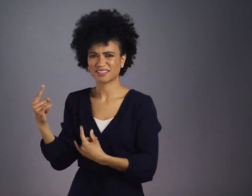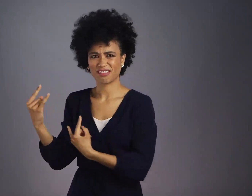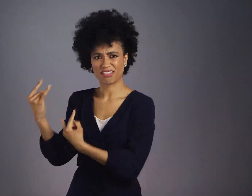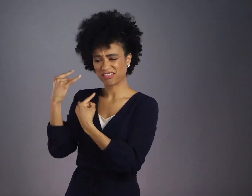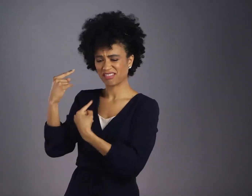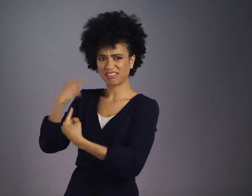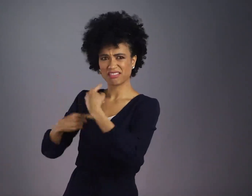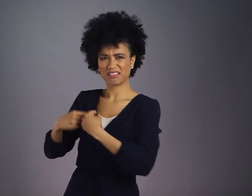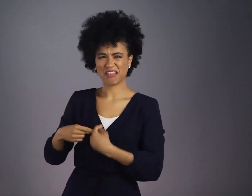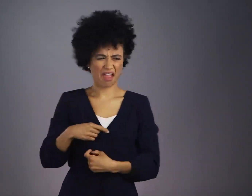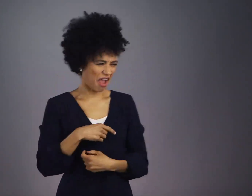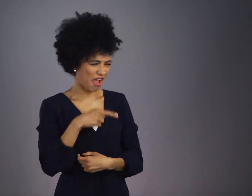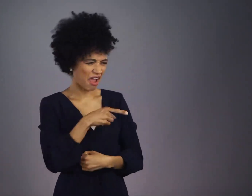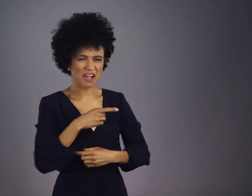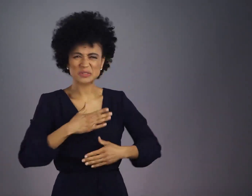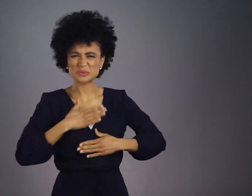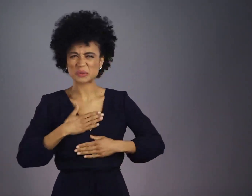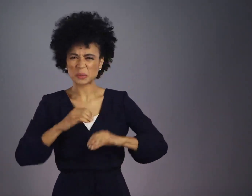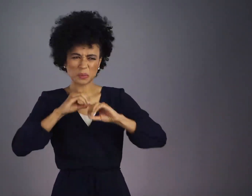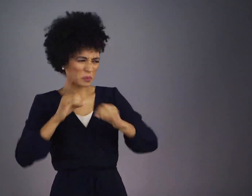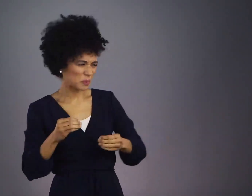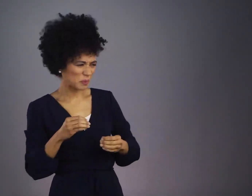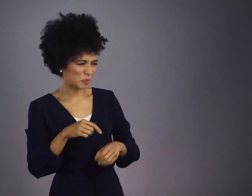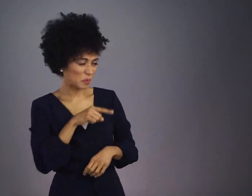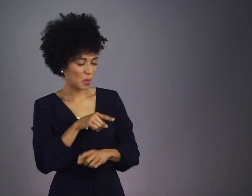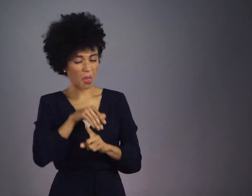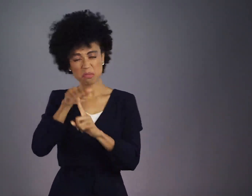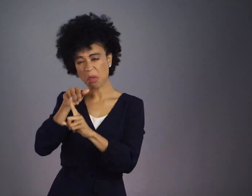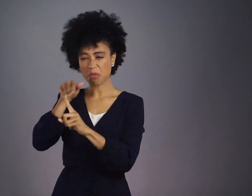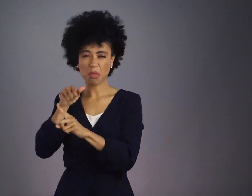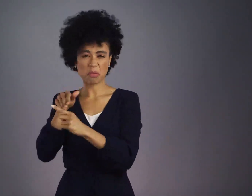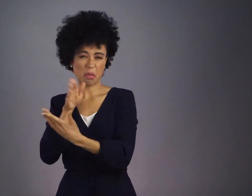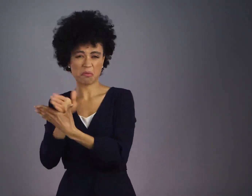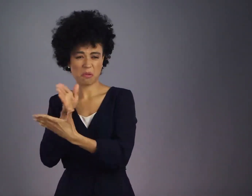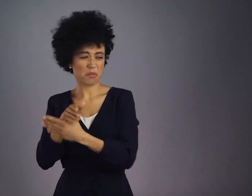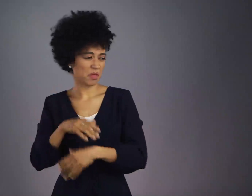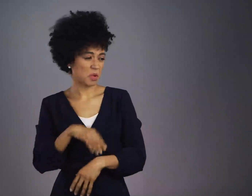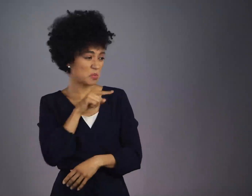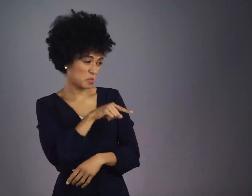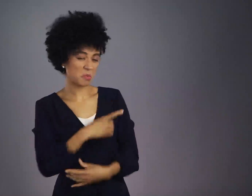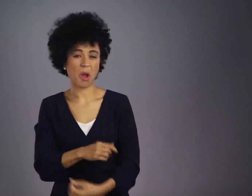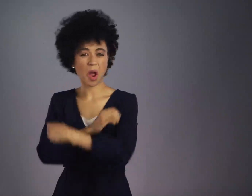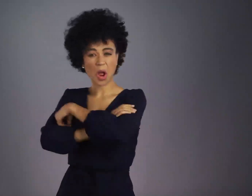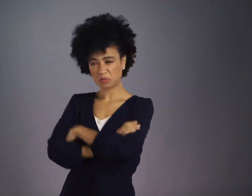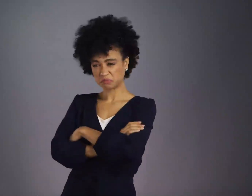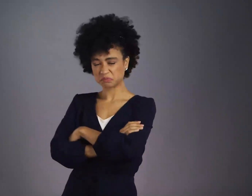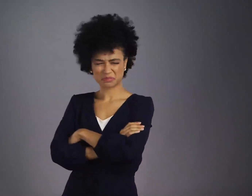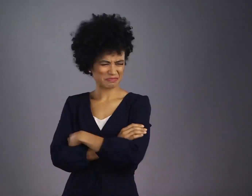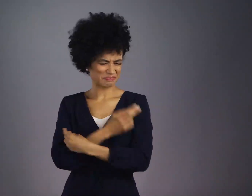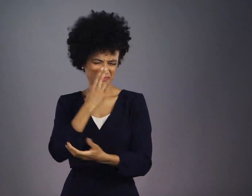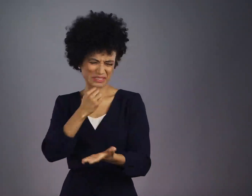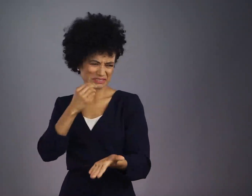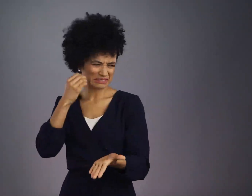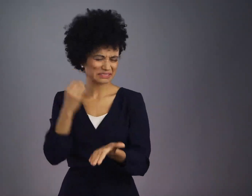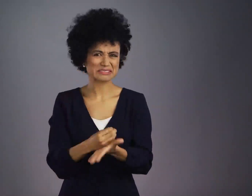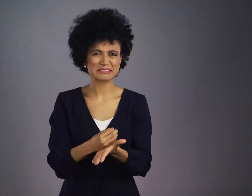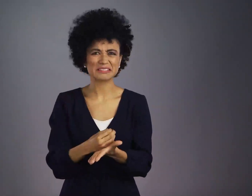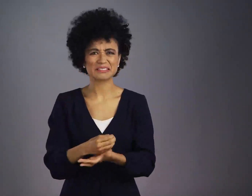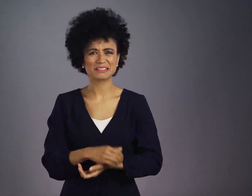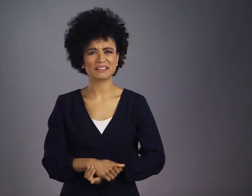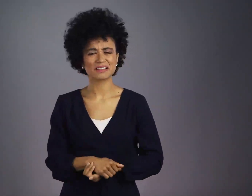"Joykiller, nag, wet blanket" — that's what they said.